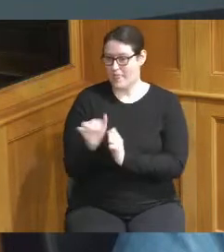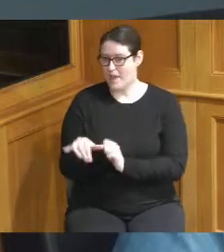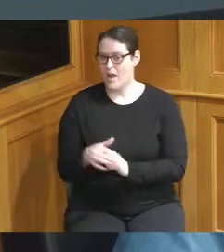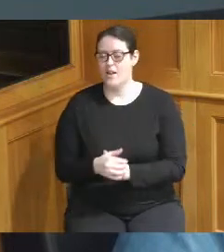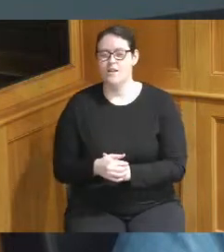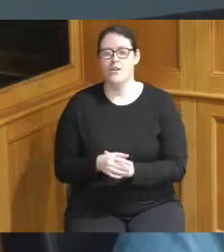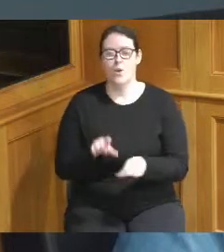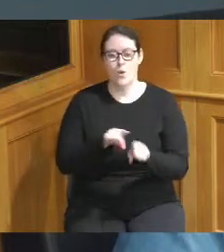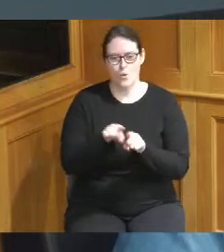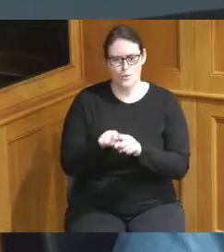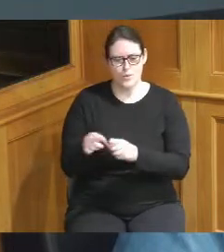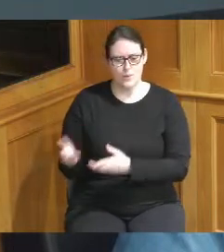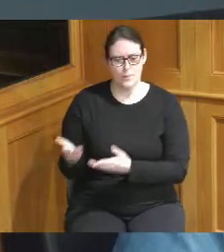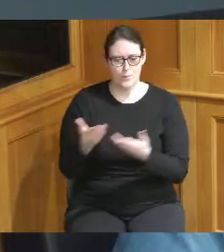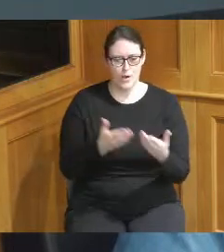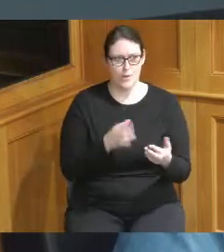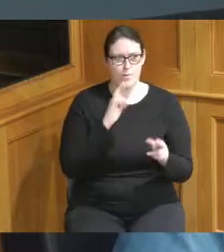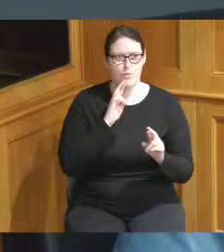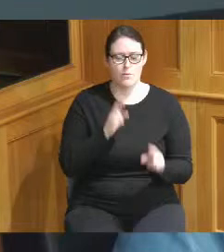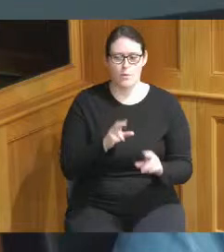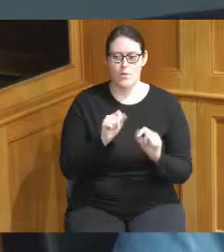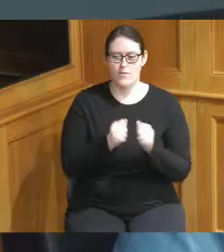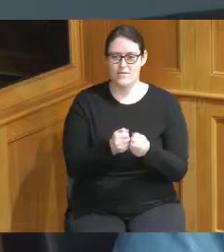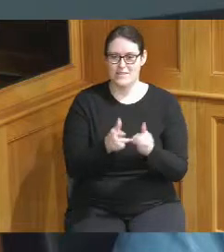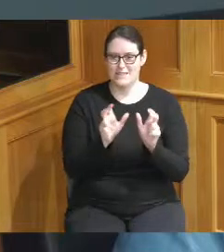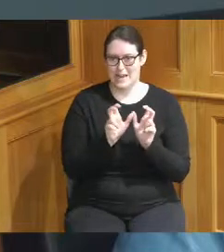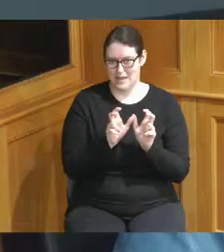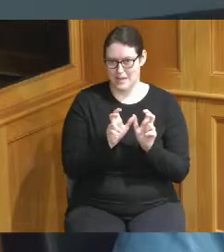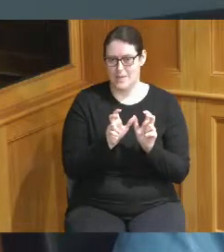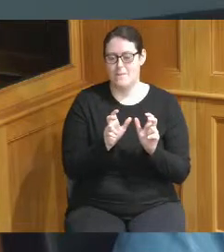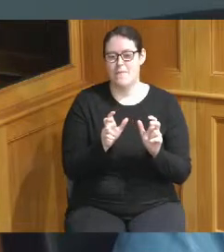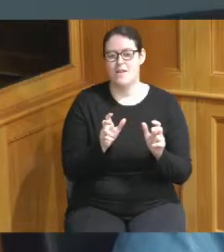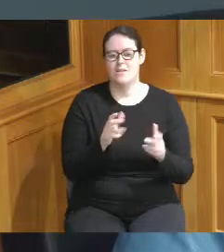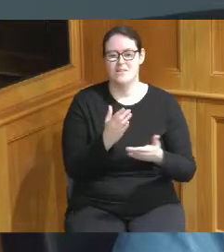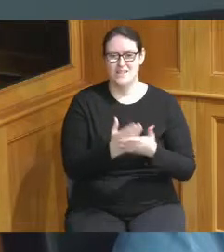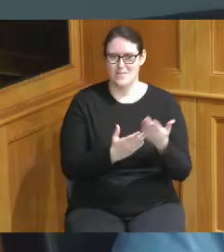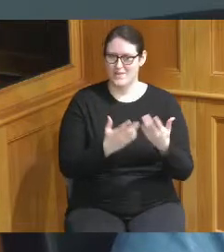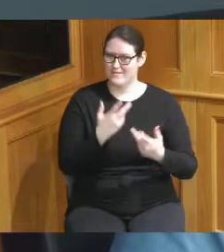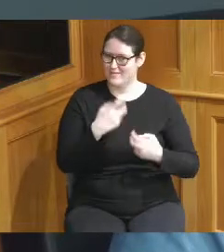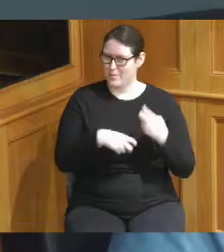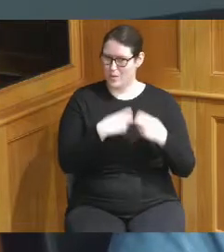back I don't want them working down there and we say we missed the mark and too late but next